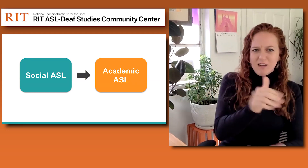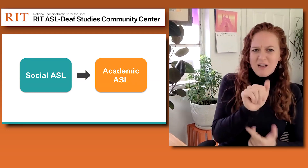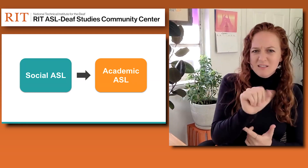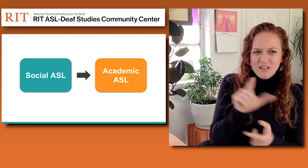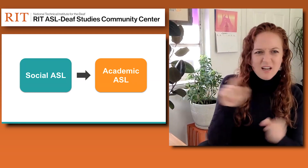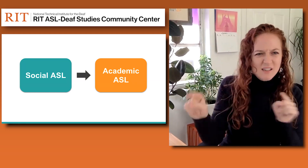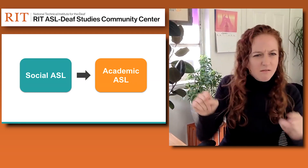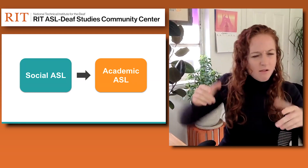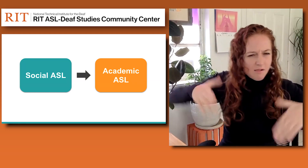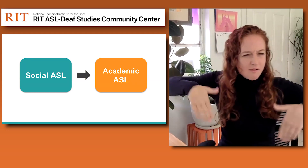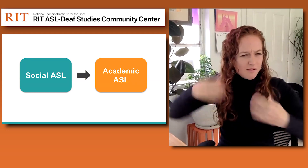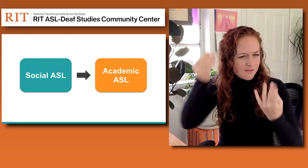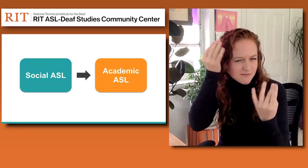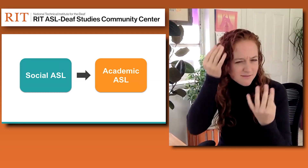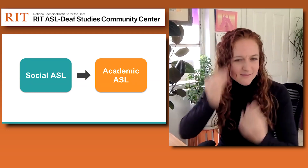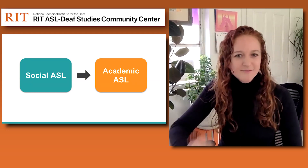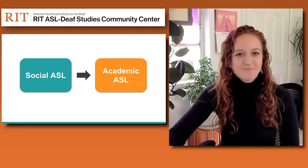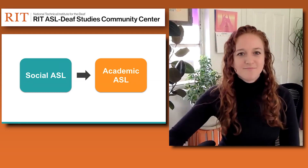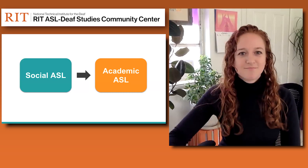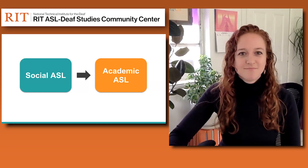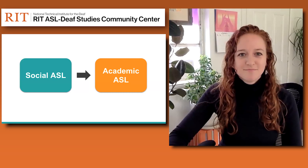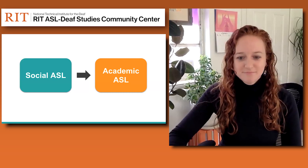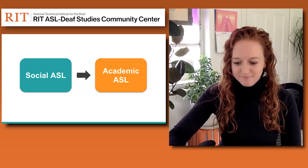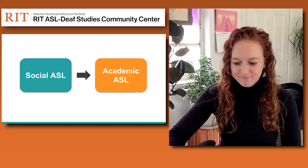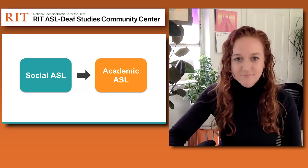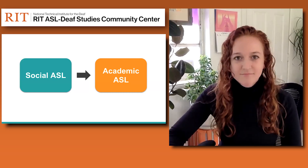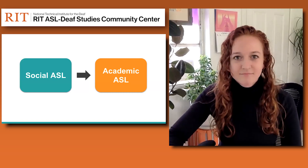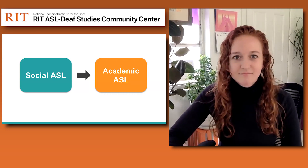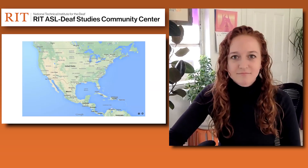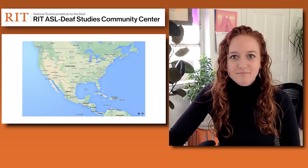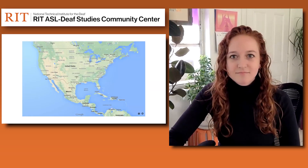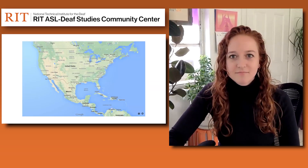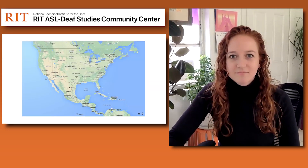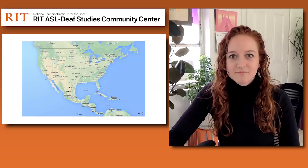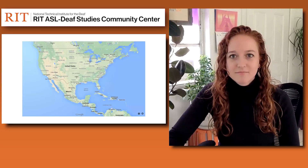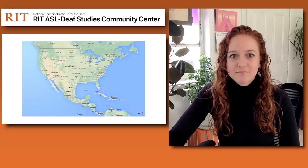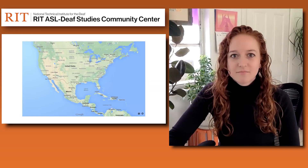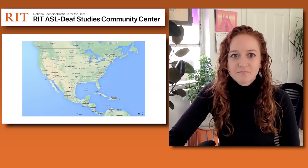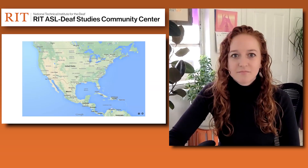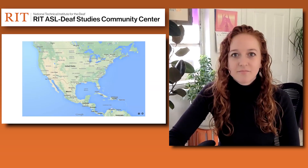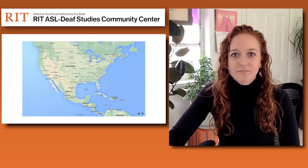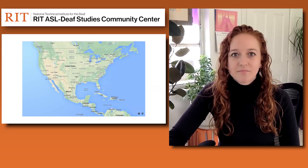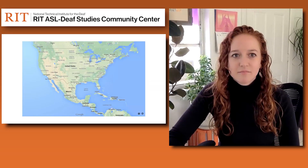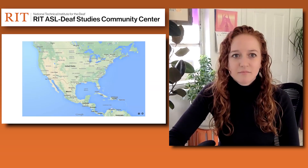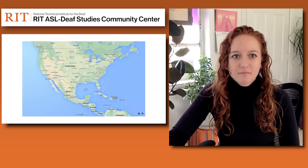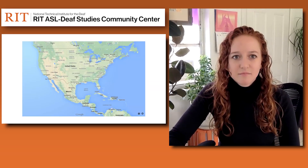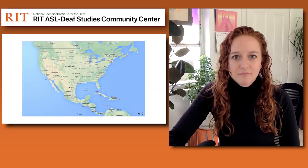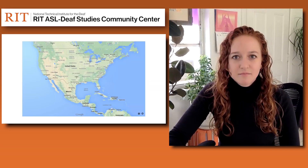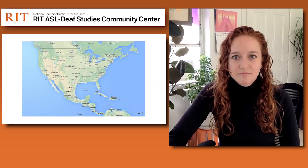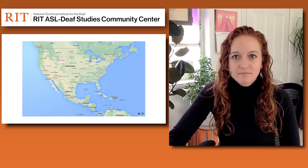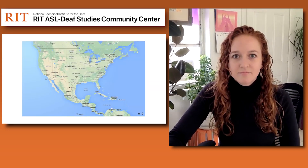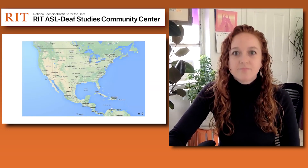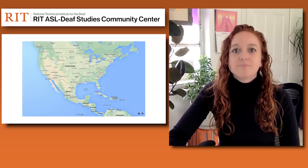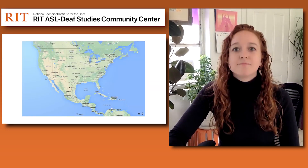from everyday conversational American Sign Language. I hadn't given that a lot of thought yet.